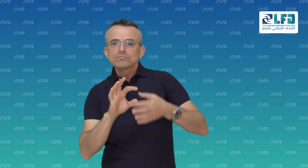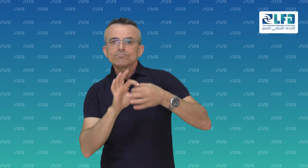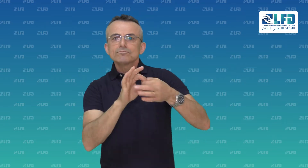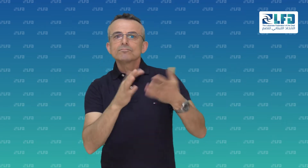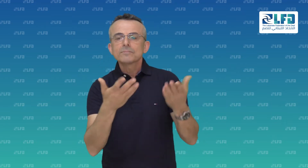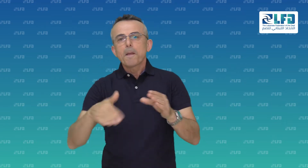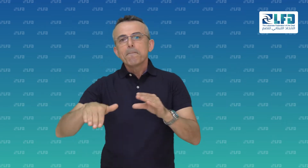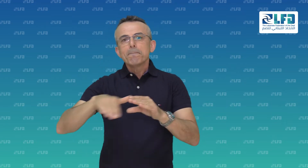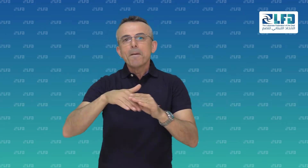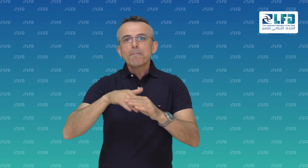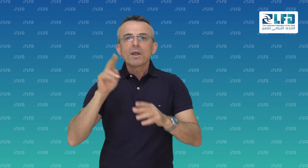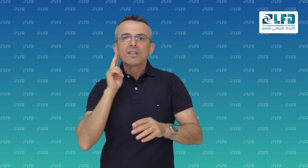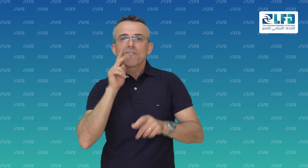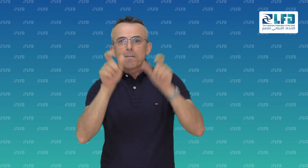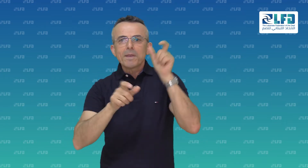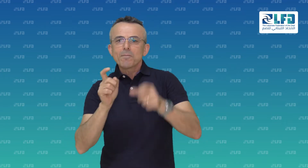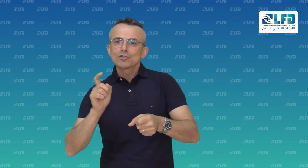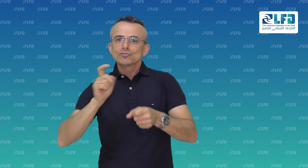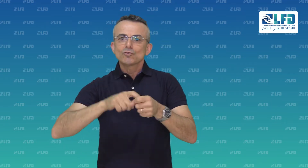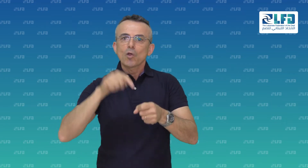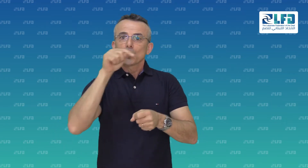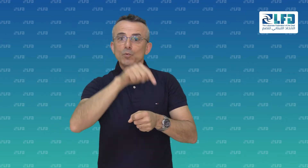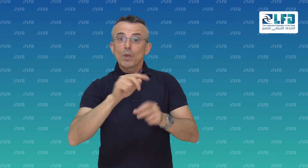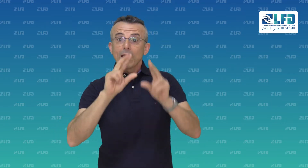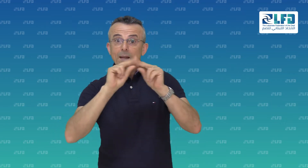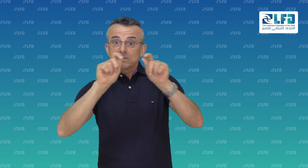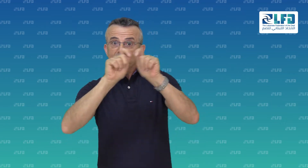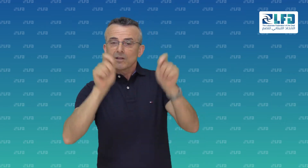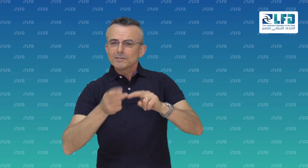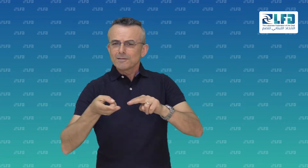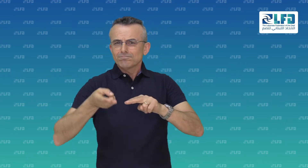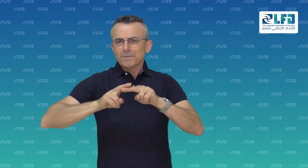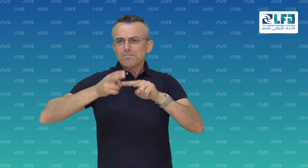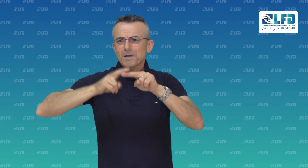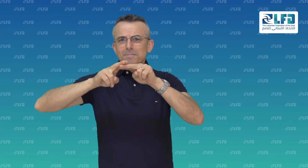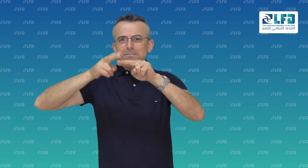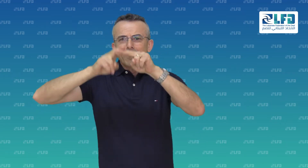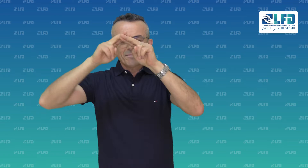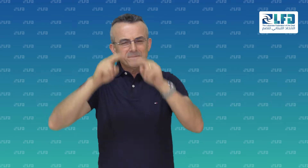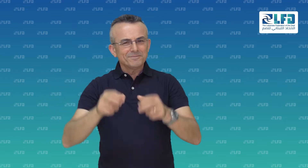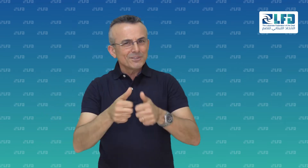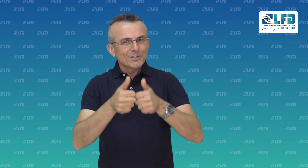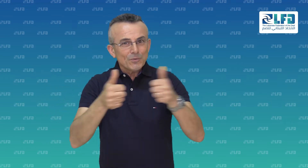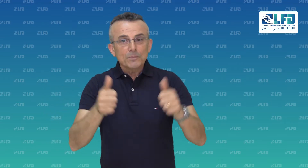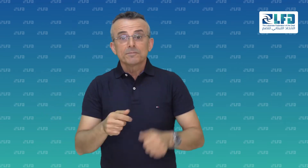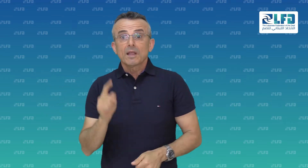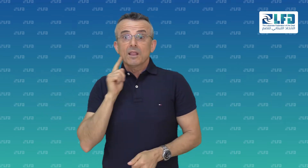Our membership is growing which is a good thing.